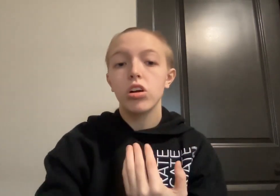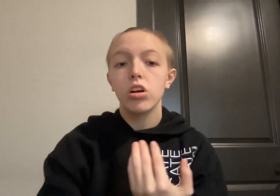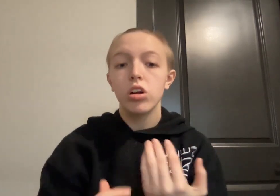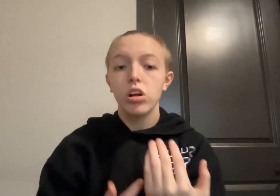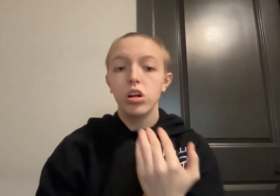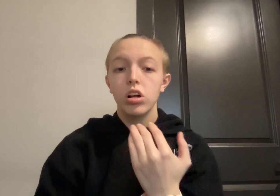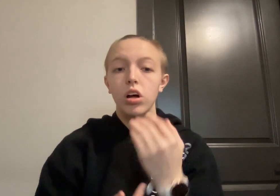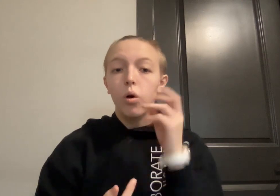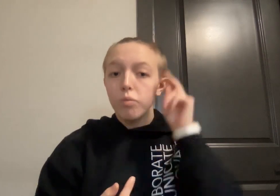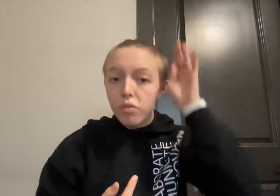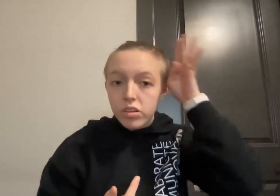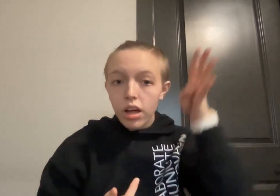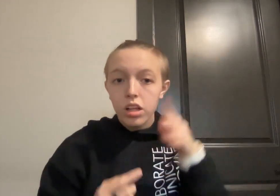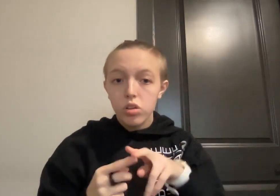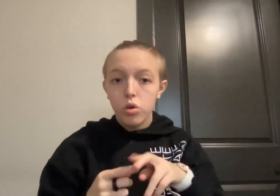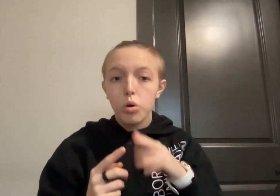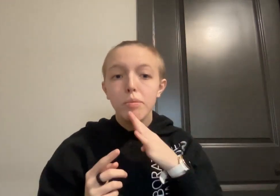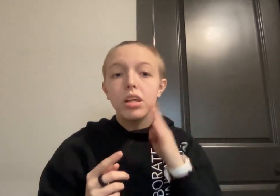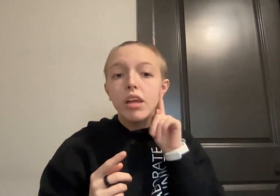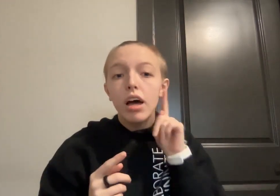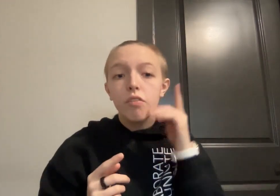or or pretend to be deaf